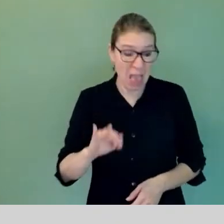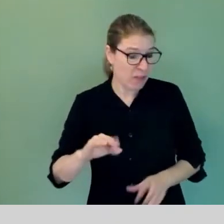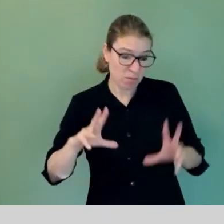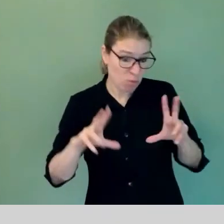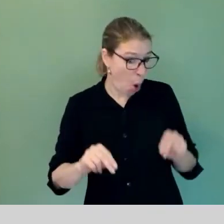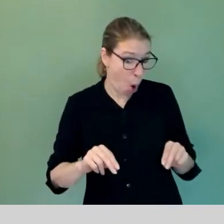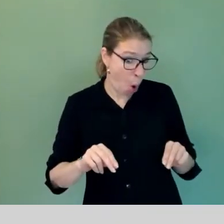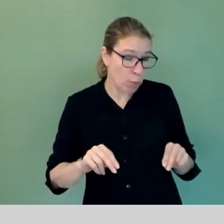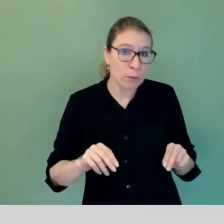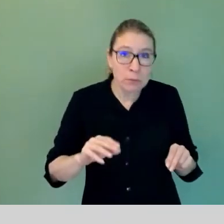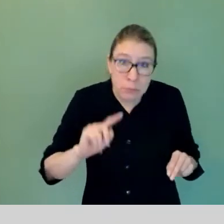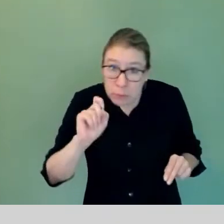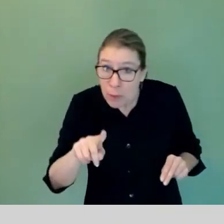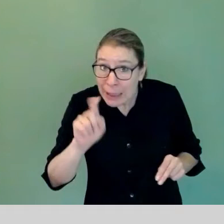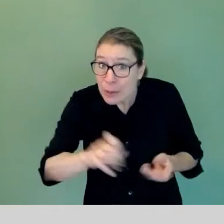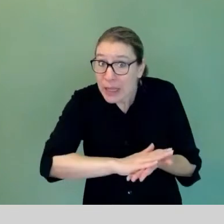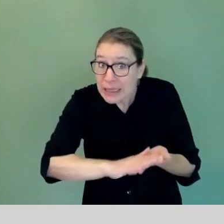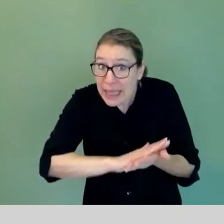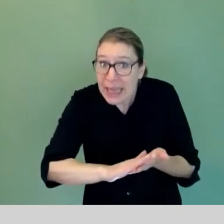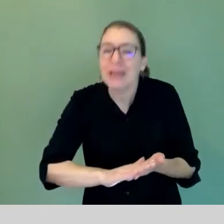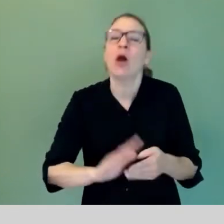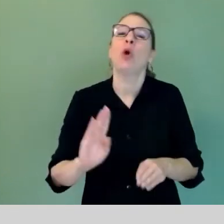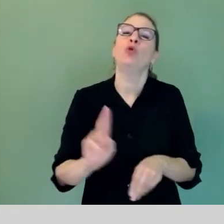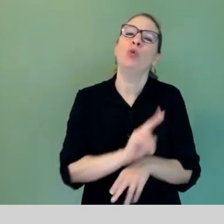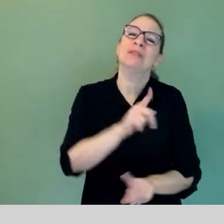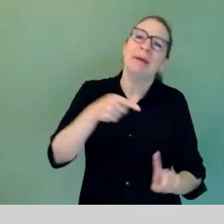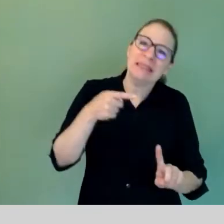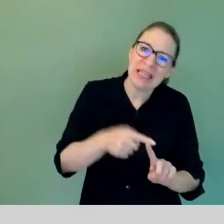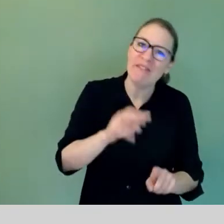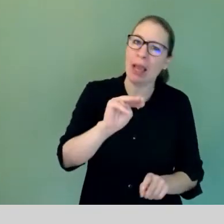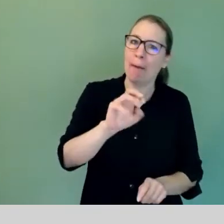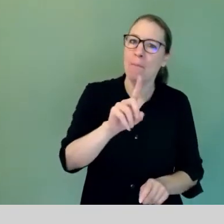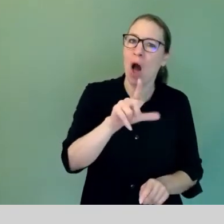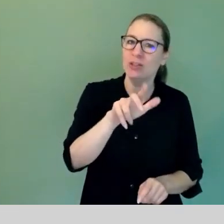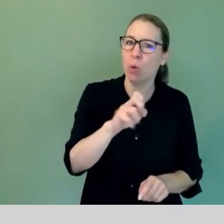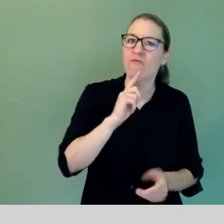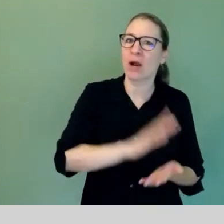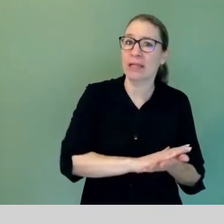If not, you know, it doesn't need to be clean, use a specific Pi Audio Processing module to clean it.